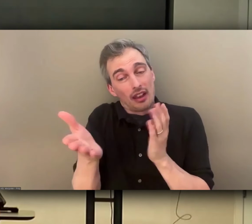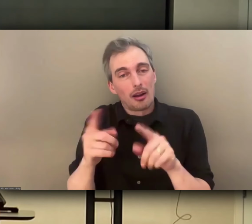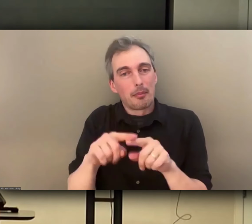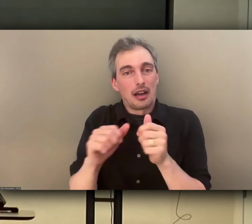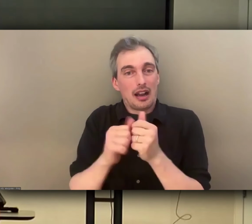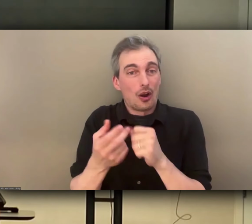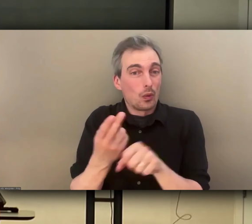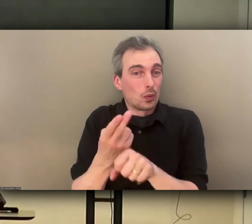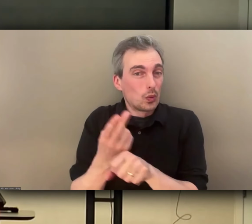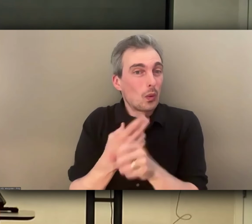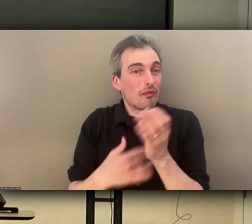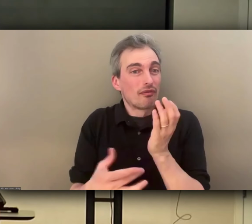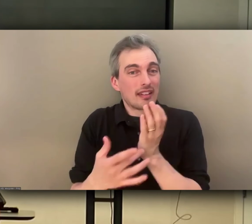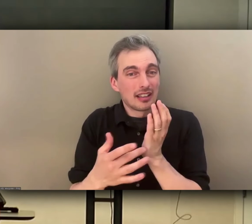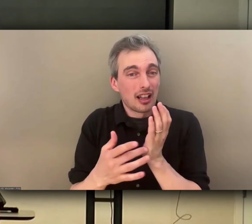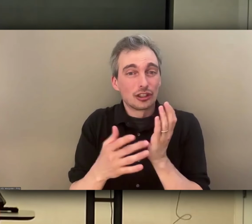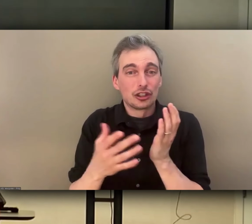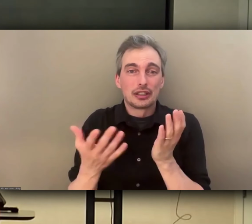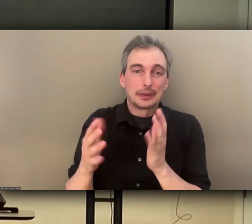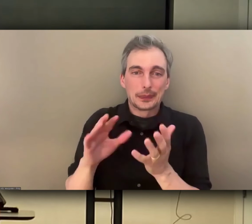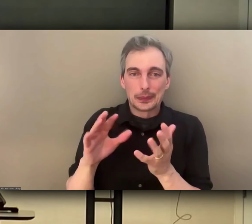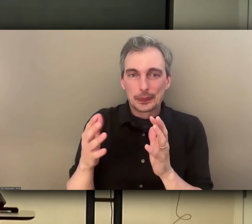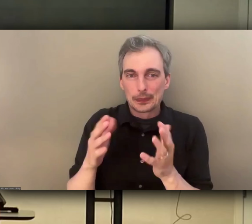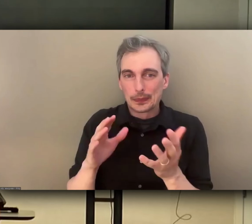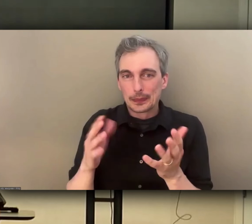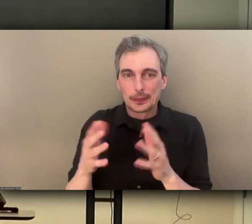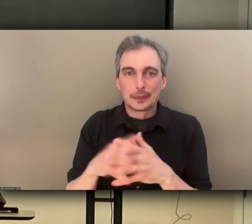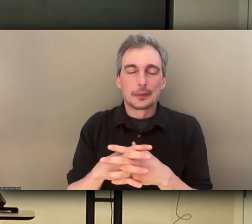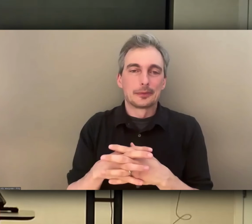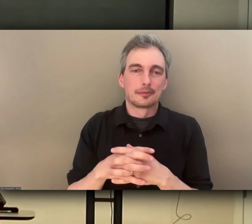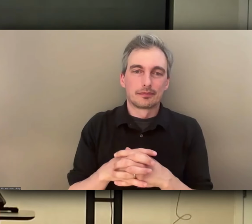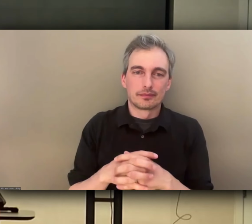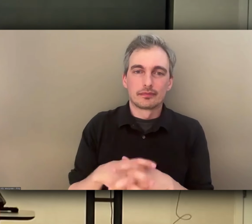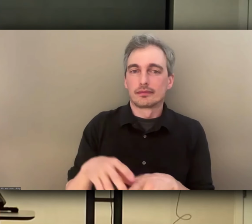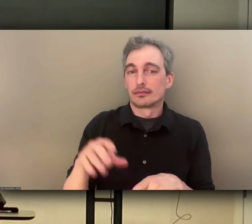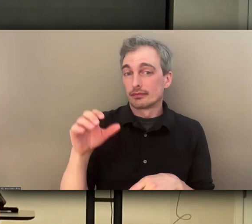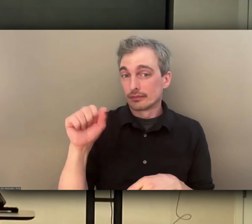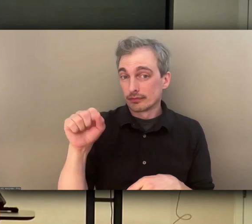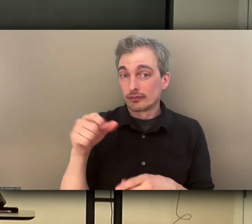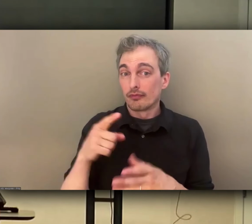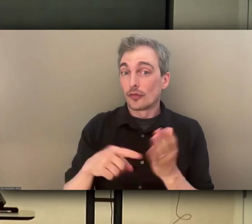the technologies... They're complicated things. But yes. Going back to that plugin -- I think it's very nice.